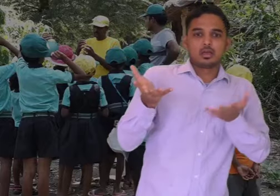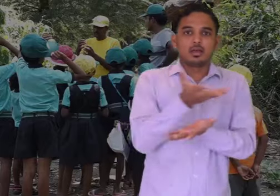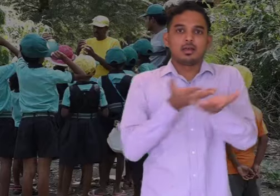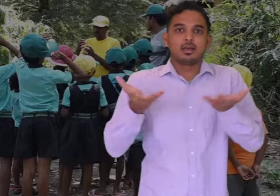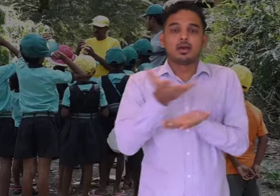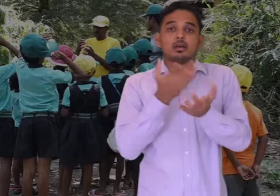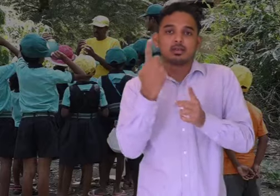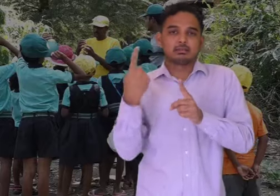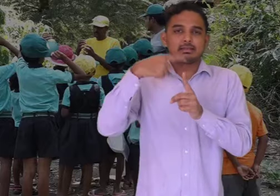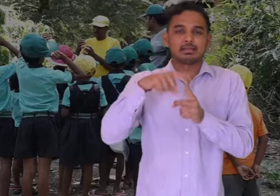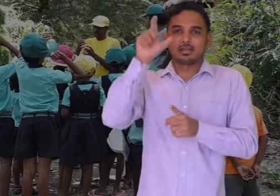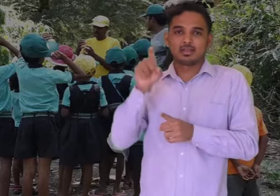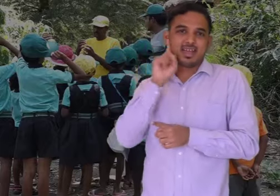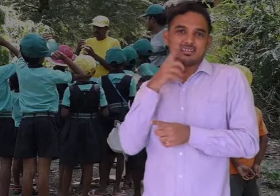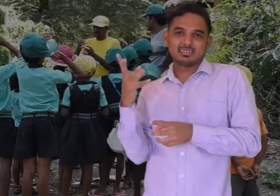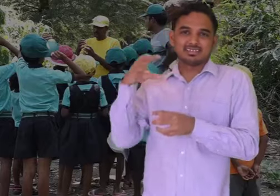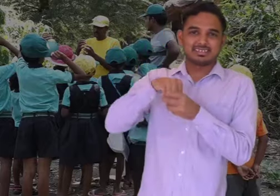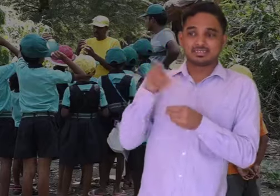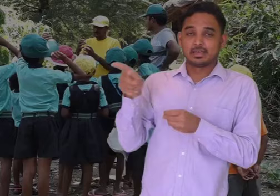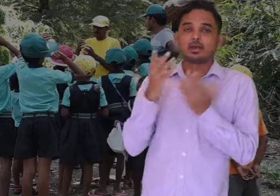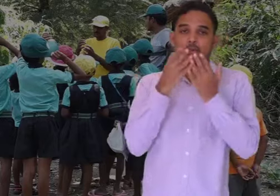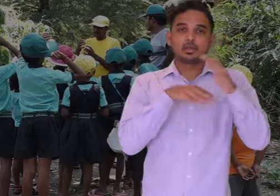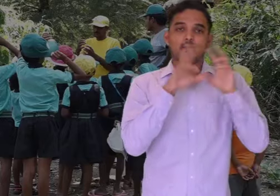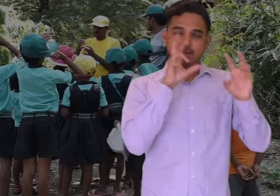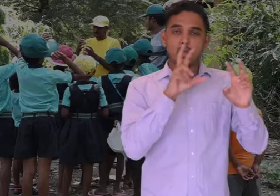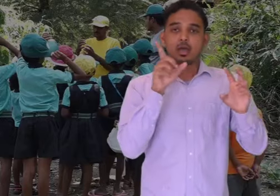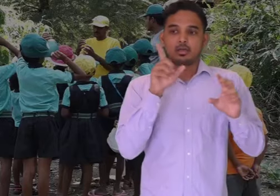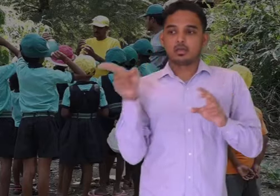reinforces the learning the children can now